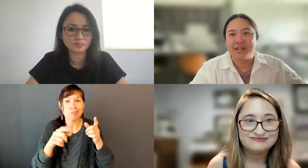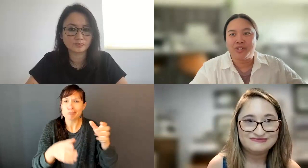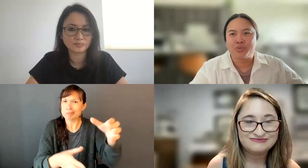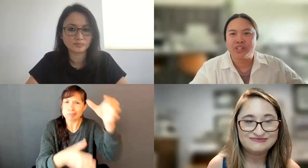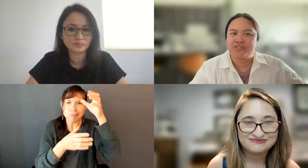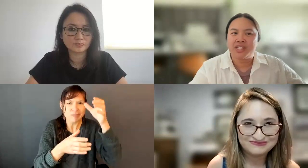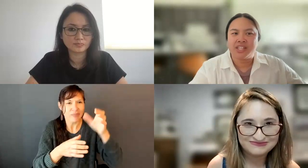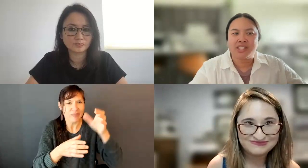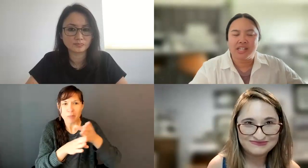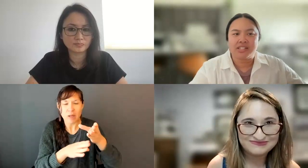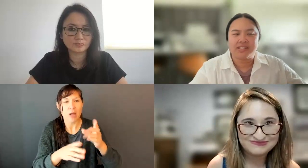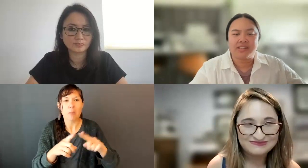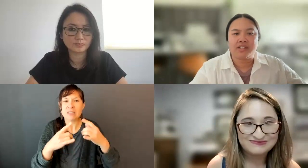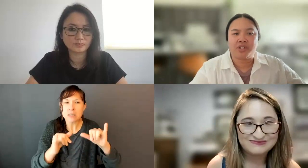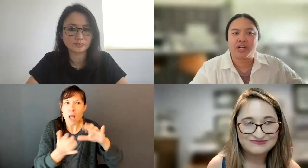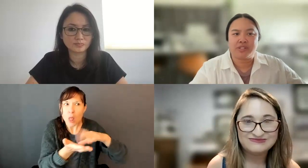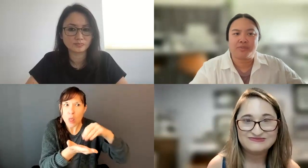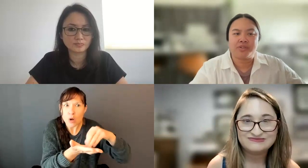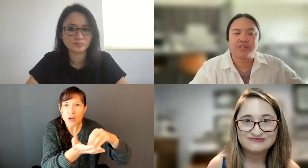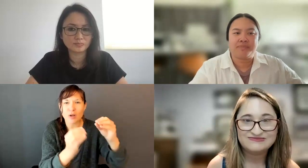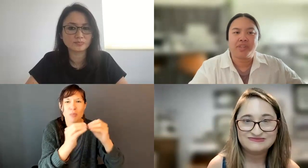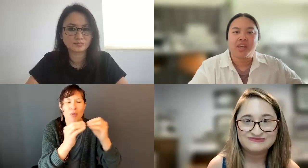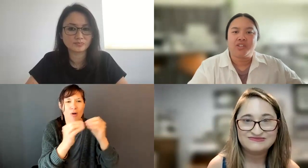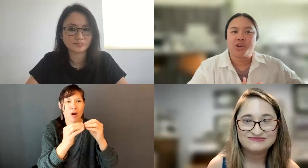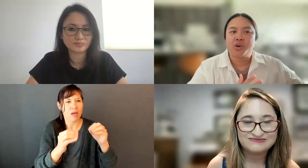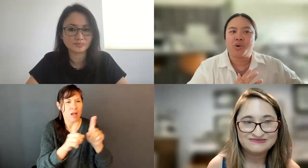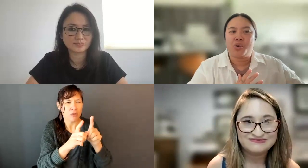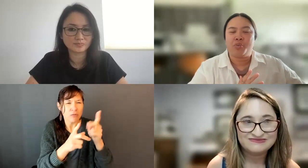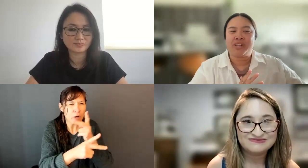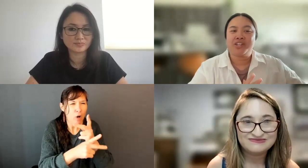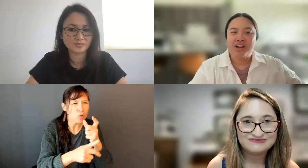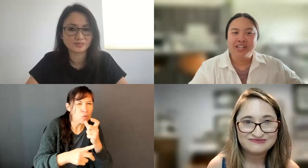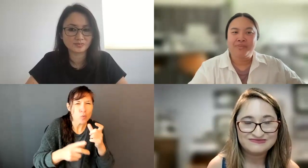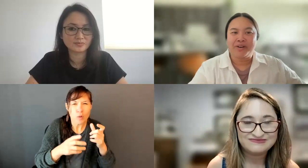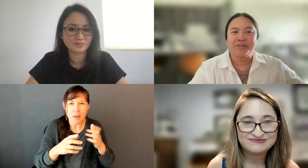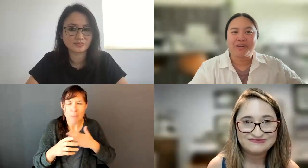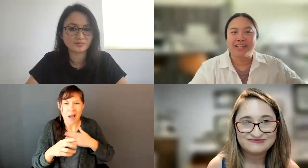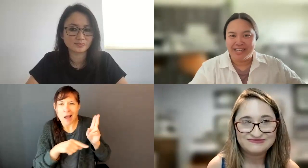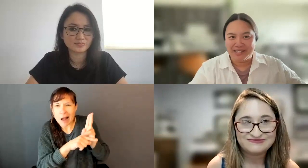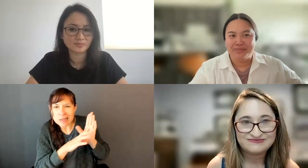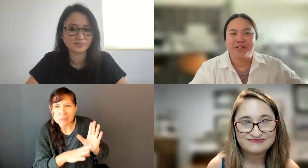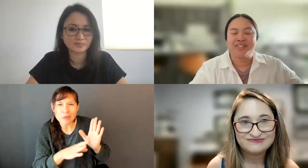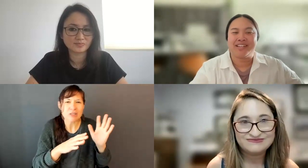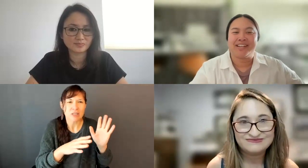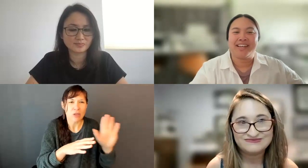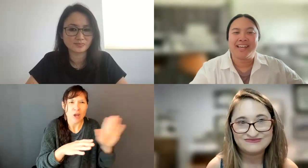And to really fill the needs of your customers. So when talking about customers,